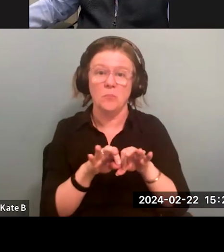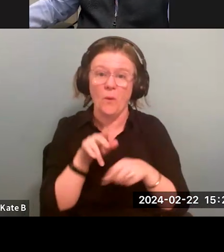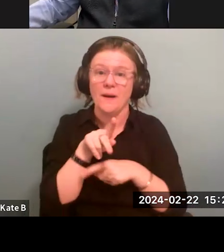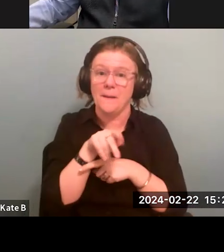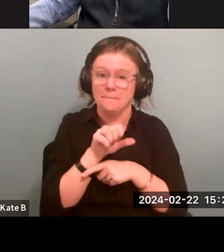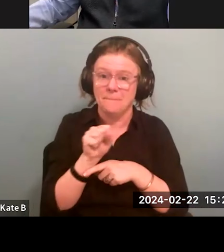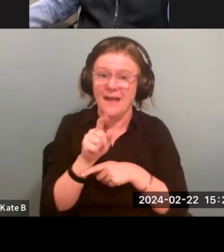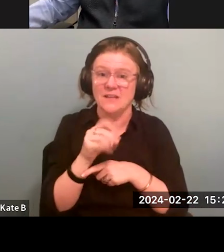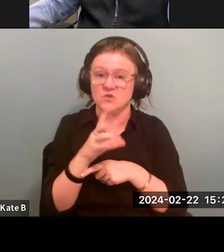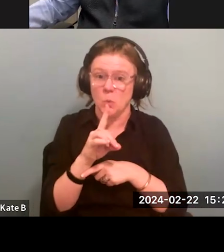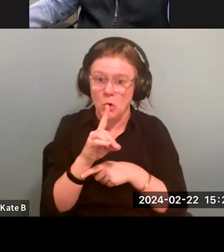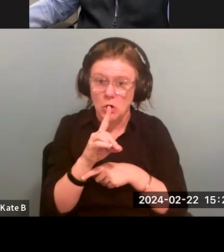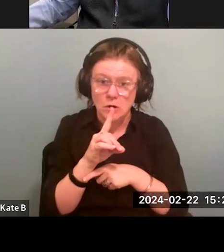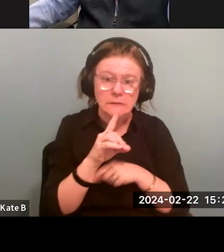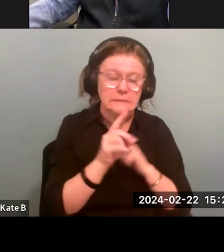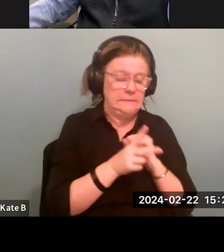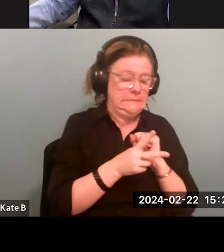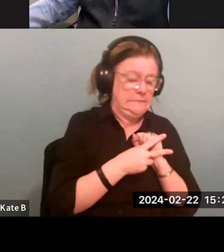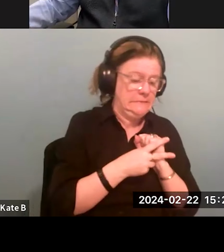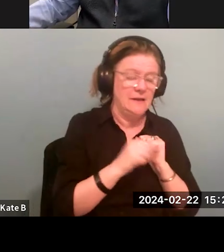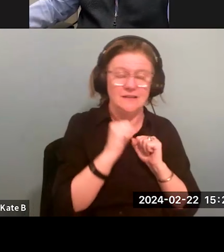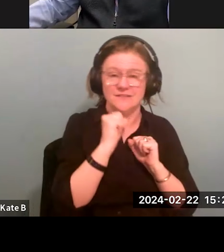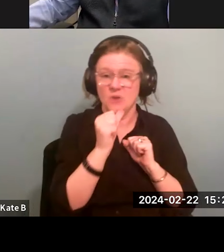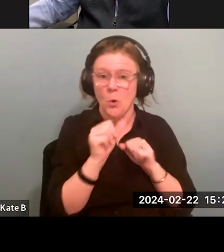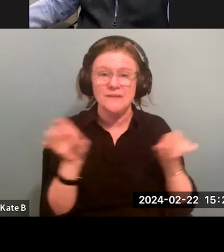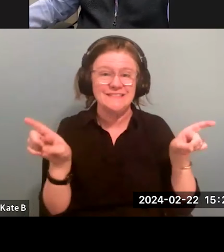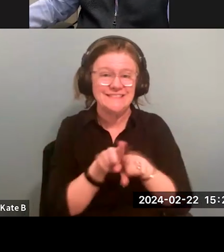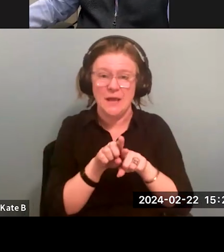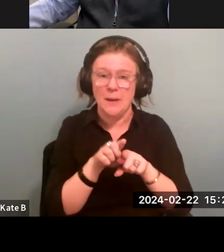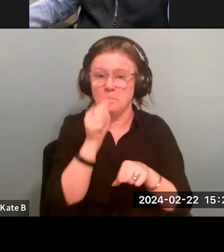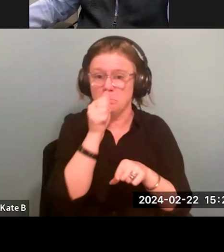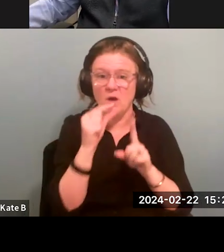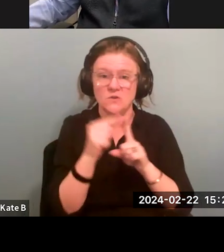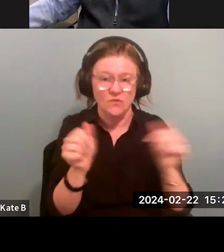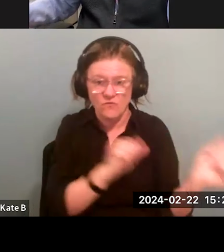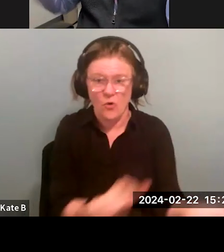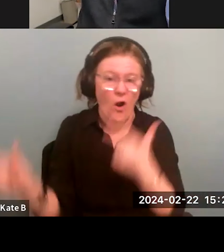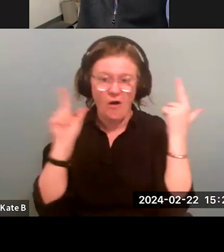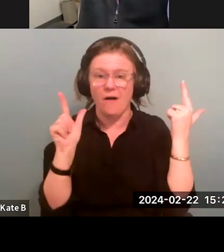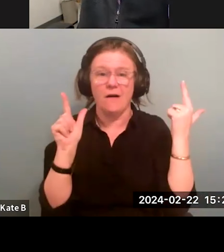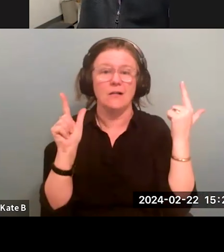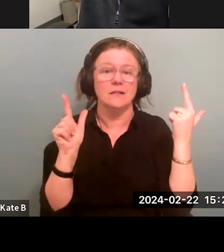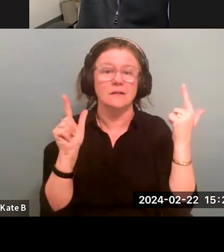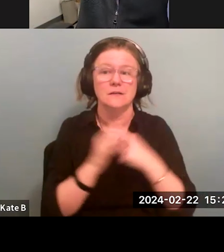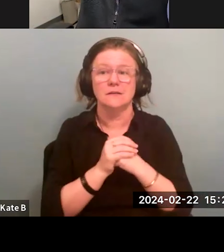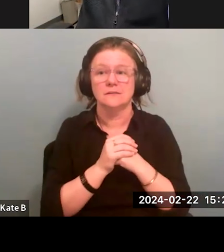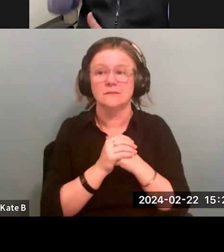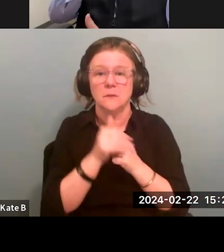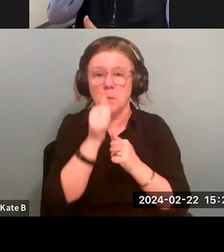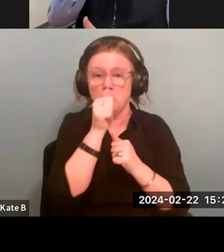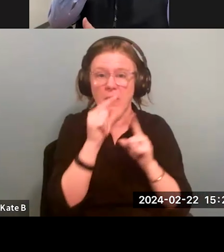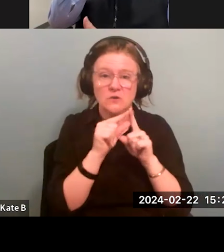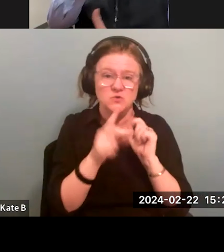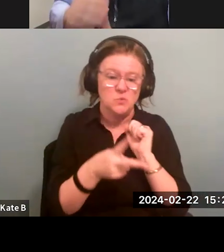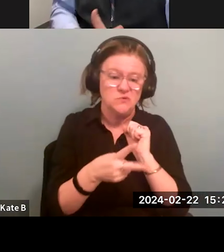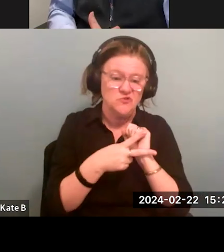in a safe place, not using the same password for everything, not keeping your passwords stored on your computer.